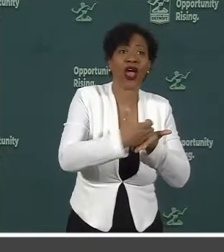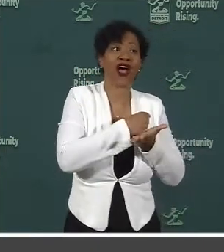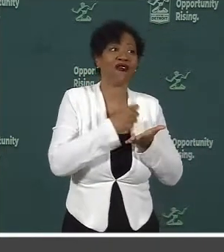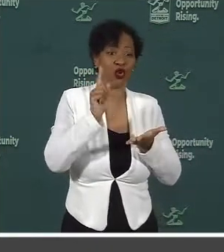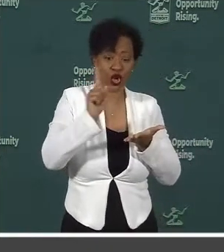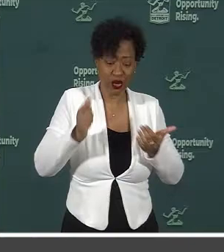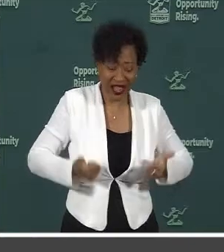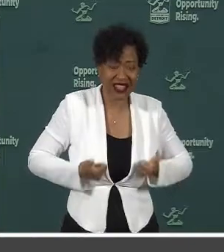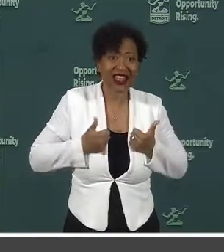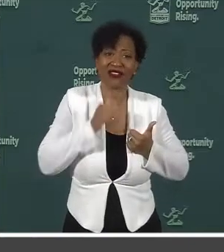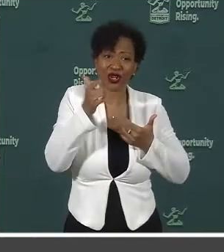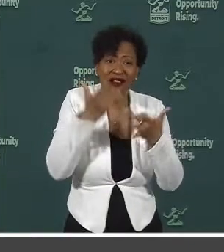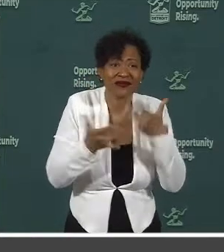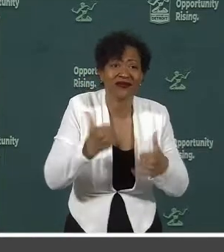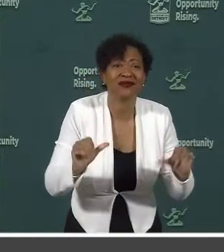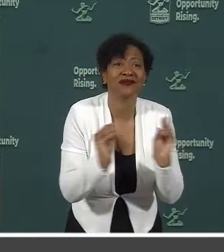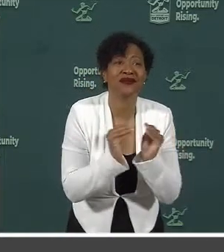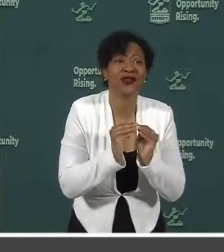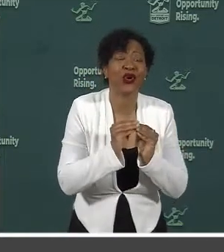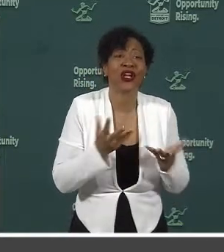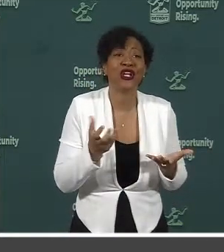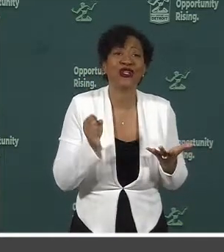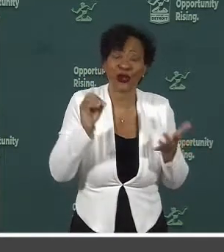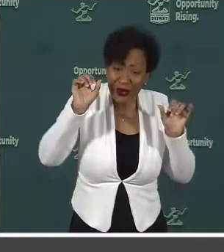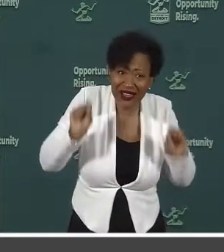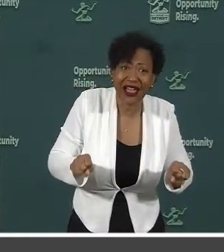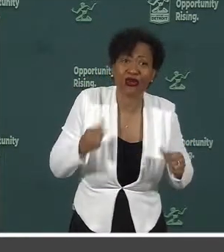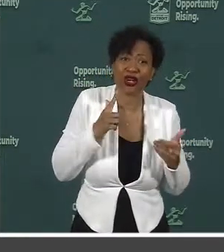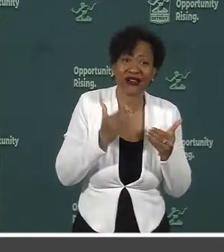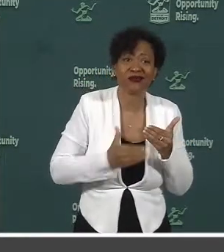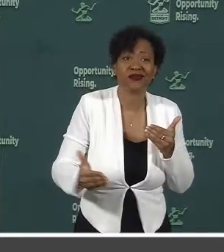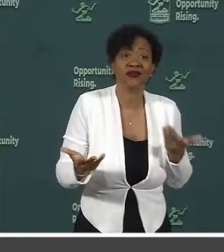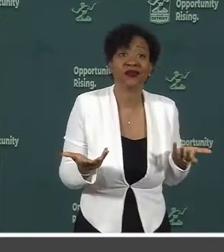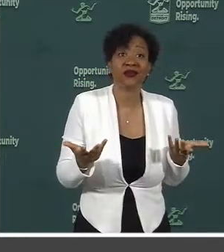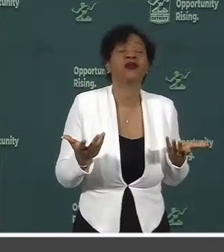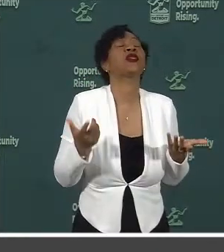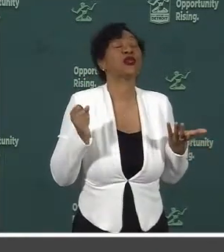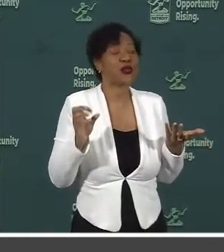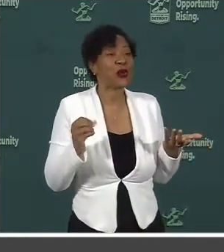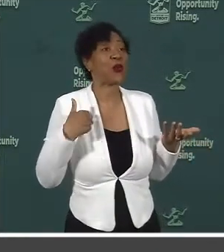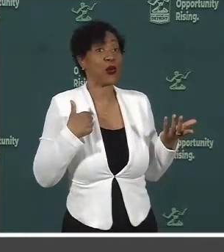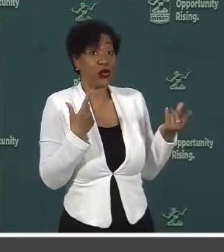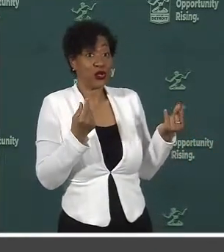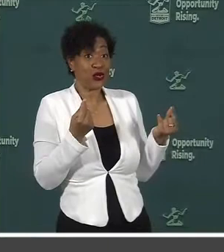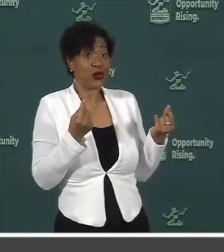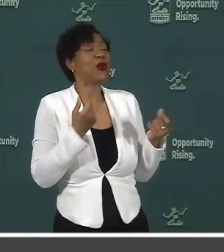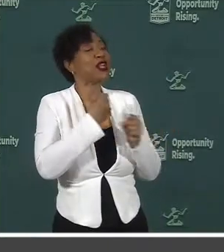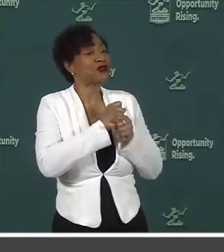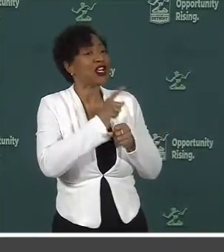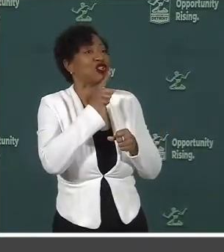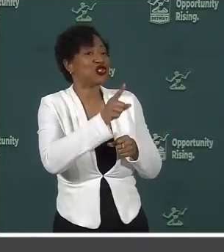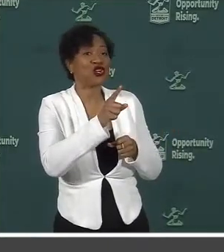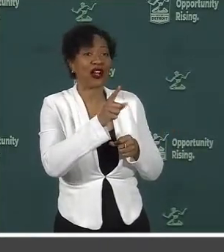TUITION THEY'RE IN A SITUATION WHERE THEY CAN EARN THAT'S WHAT WE'RE GOING TO DO IS WE'RE GOING TO ACCOMPLISH THE SAME THING WITH DETROIT AT WORK